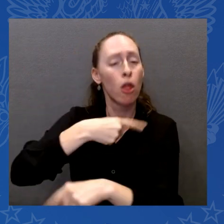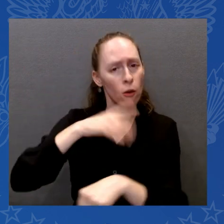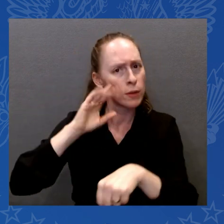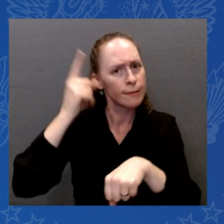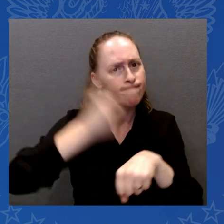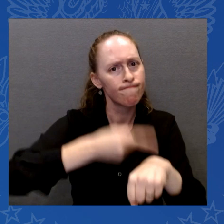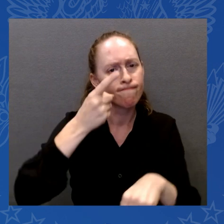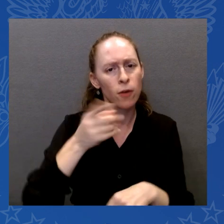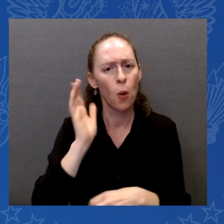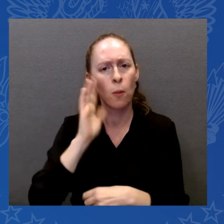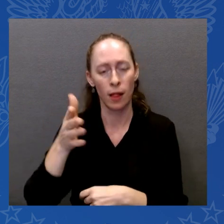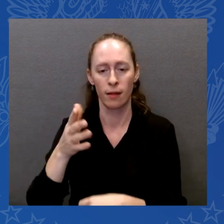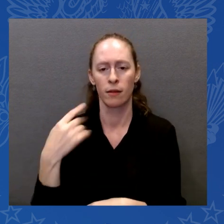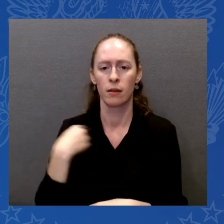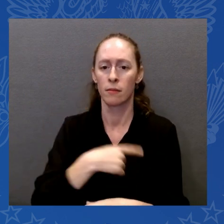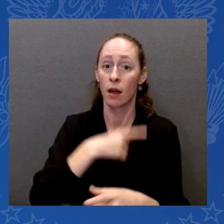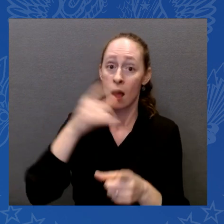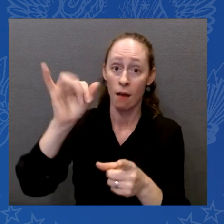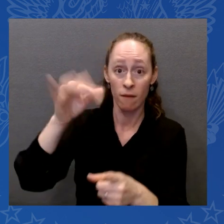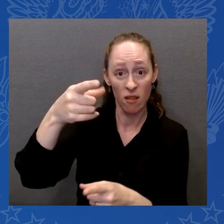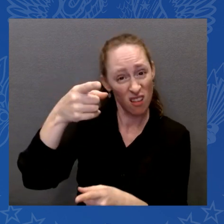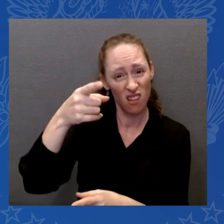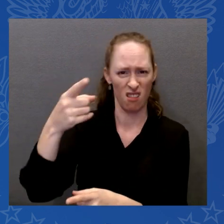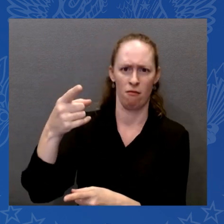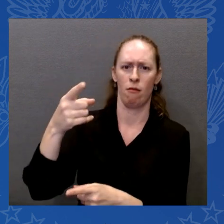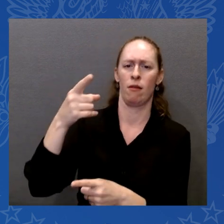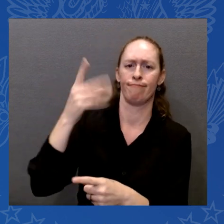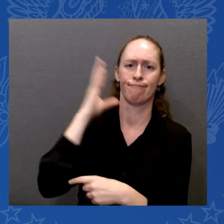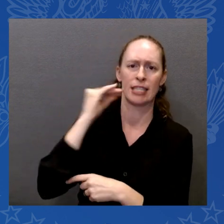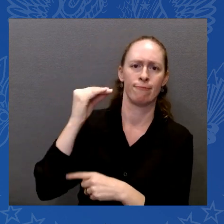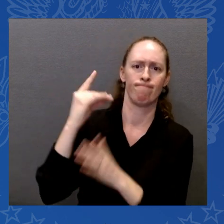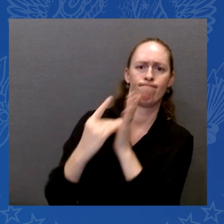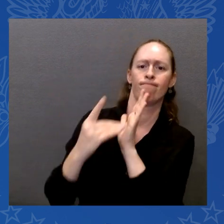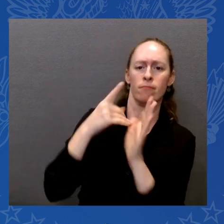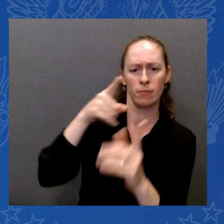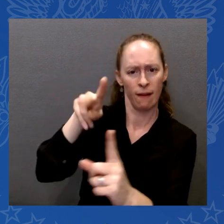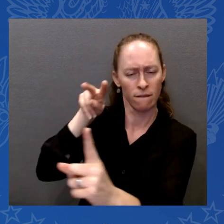If you or someone you know encounters discrimination today,